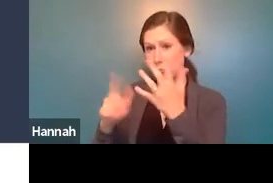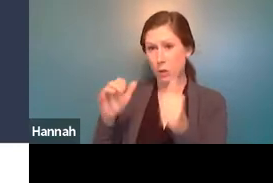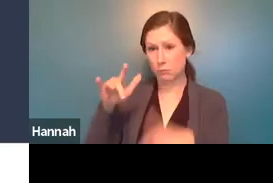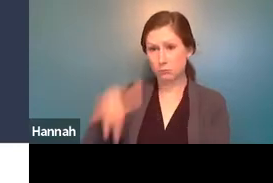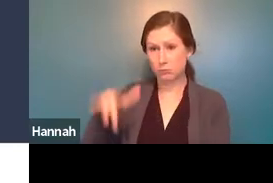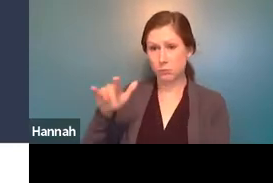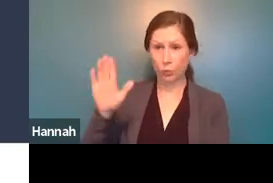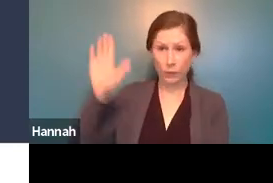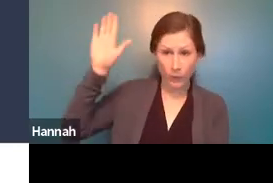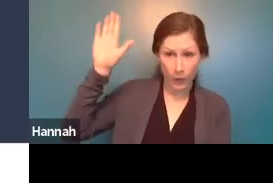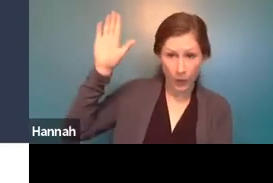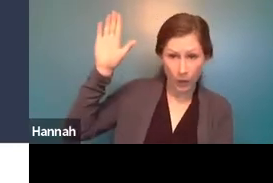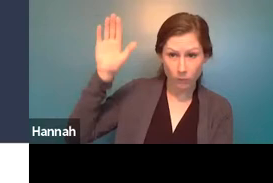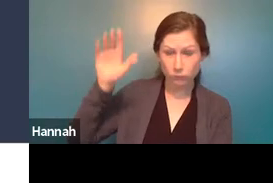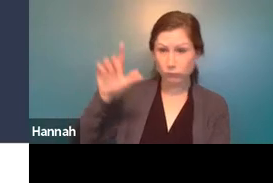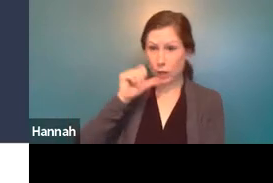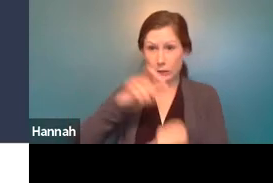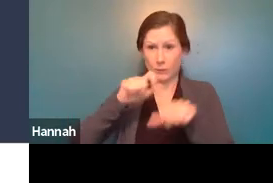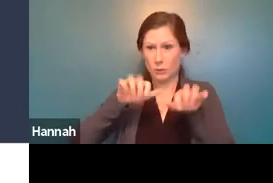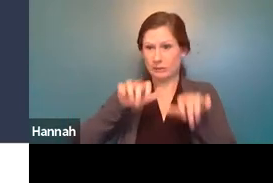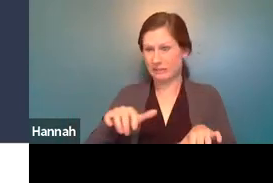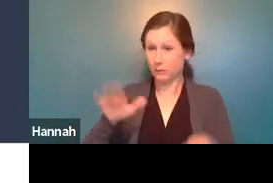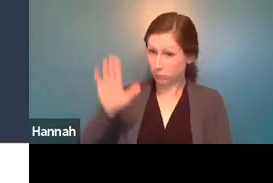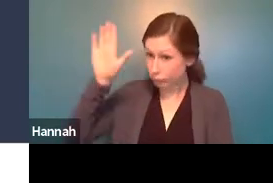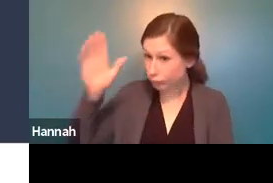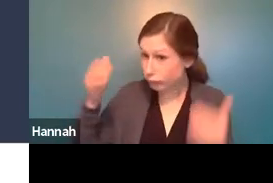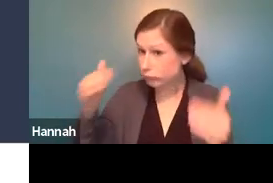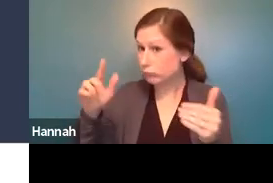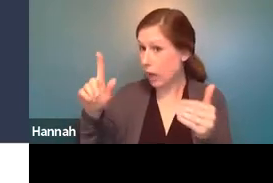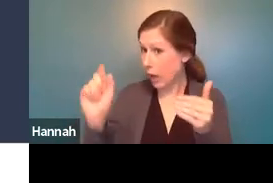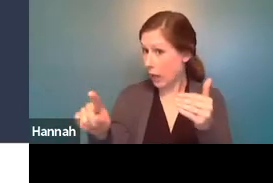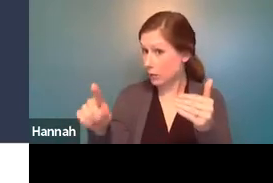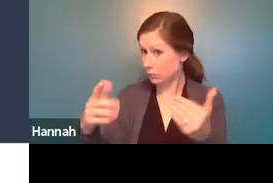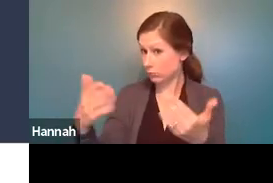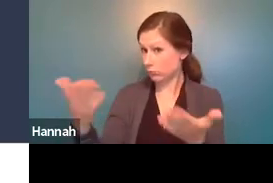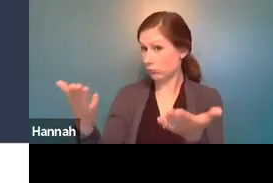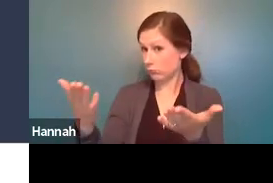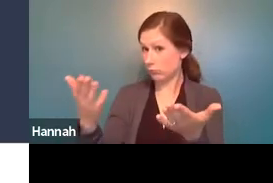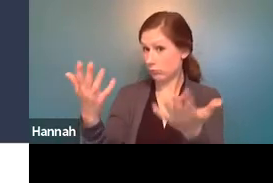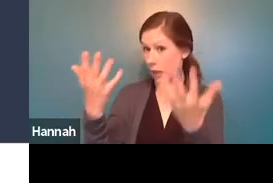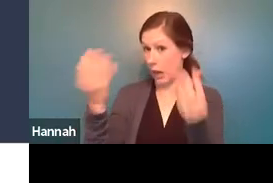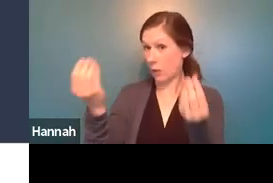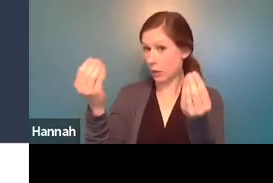if they didn't have time to type it in or any of that nature right now. Any questions from the floor outside of the Q&A box?